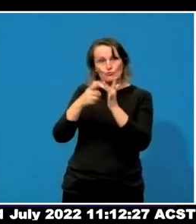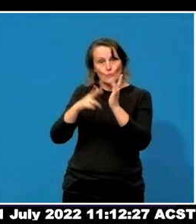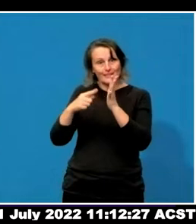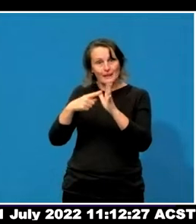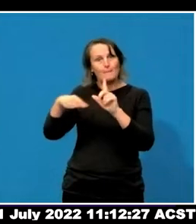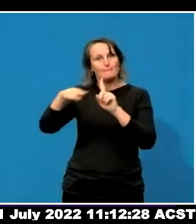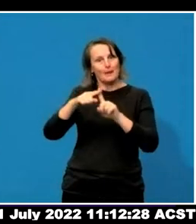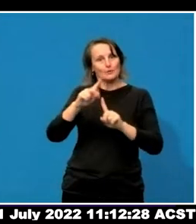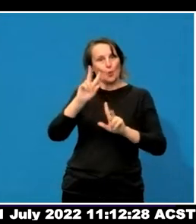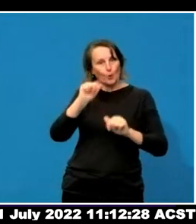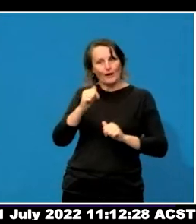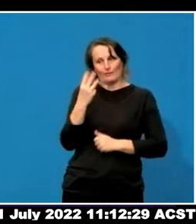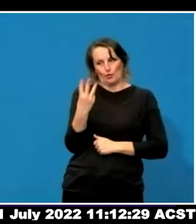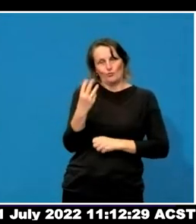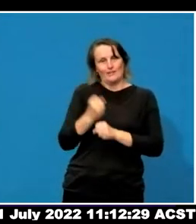behavioural challenges and medical issues.